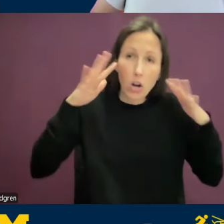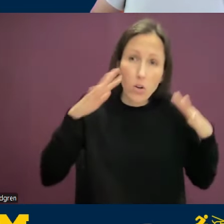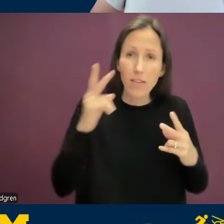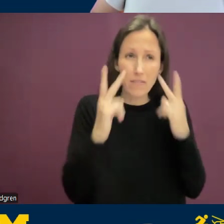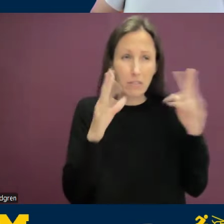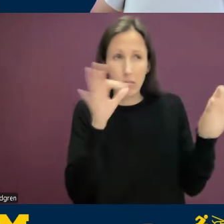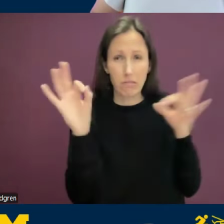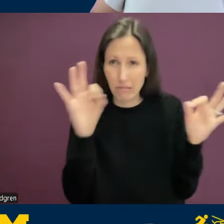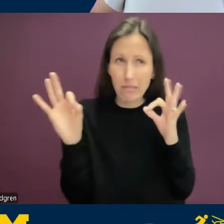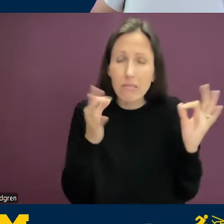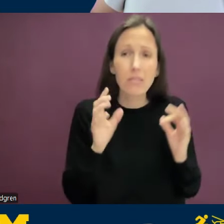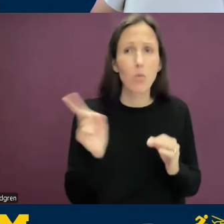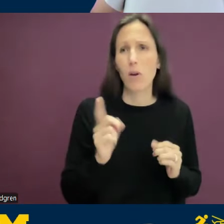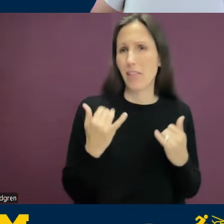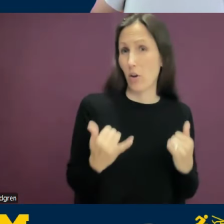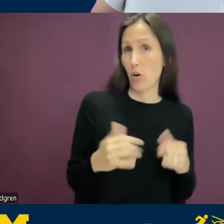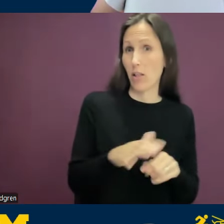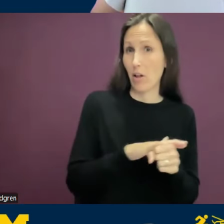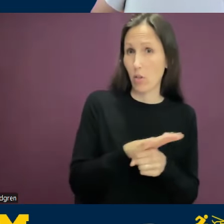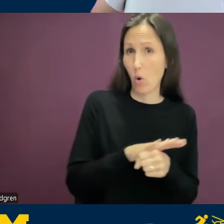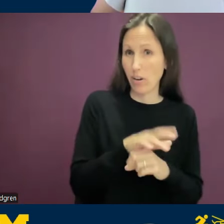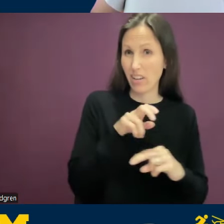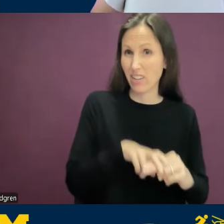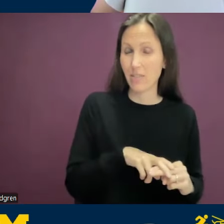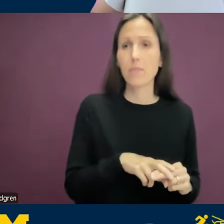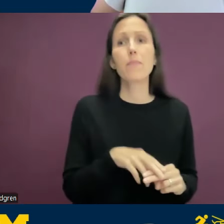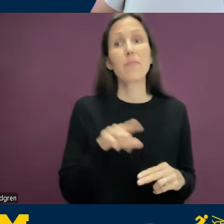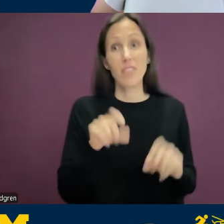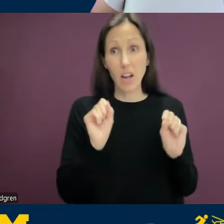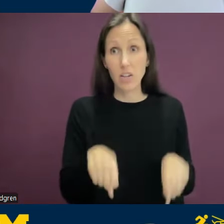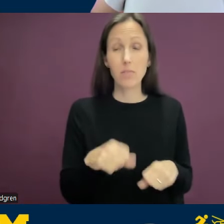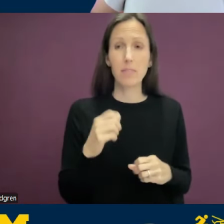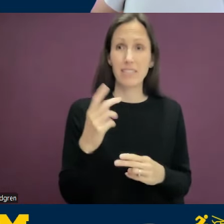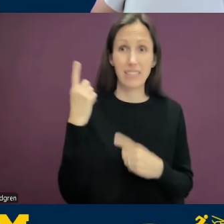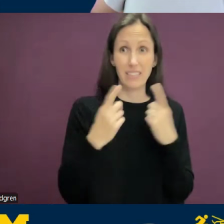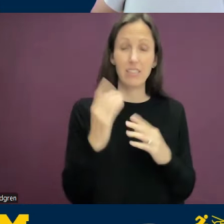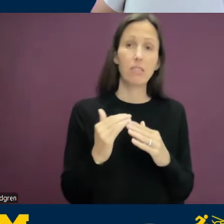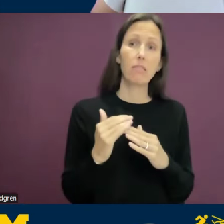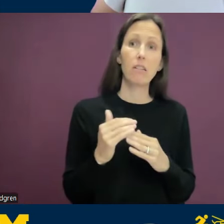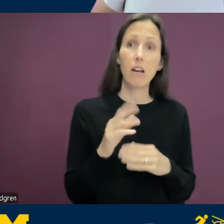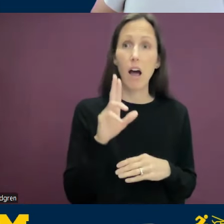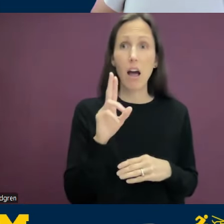in their current workspace. This could be an unreasonable request because the unit does not have private offices